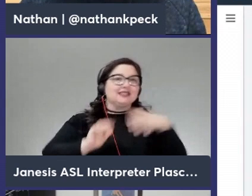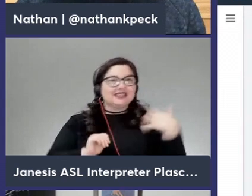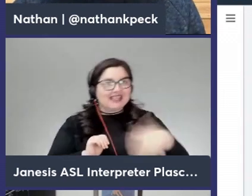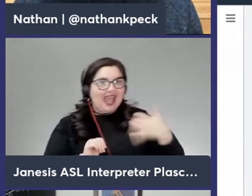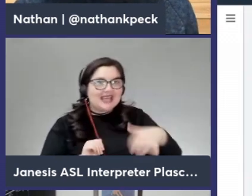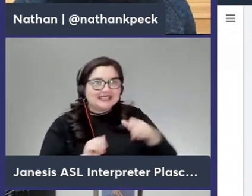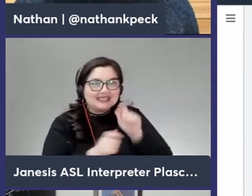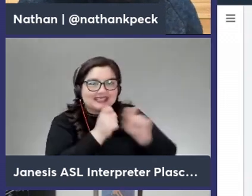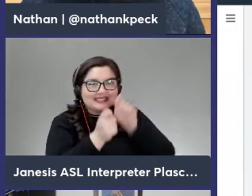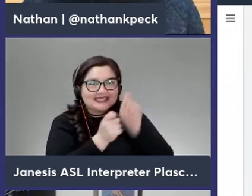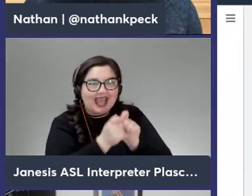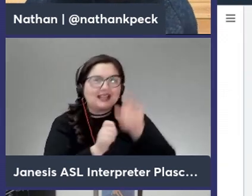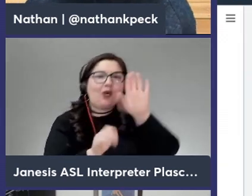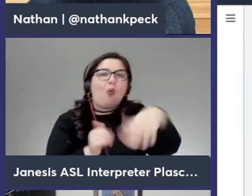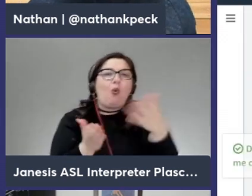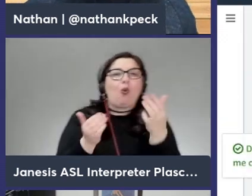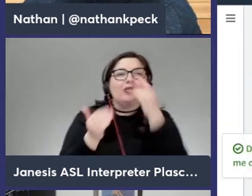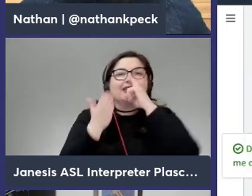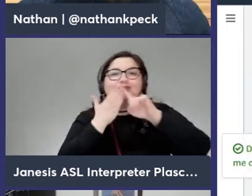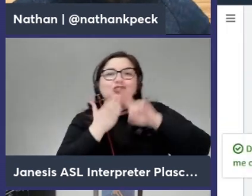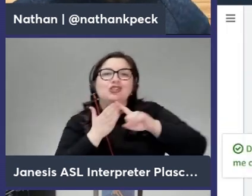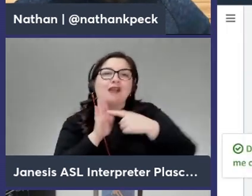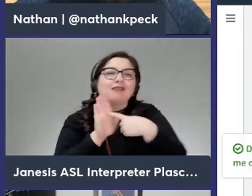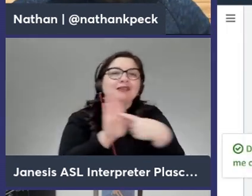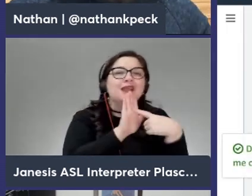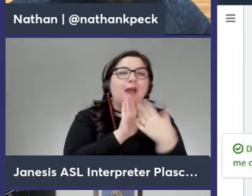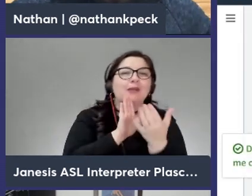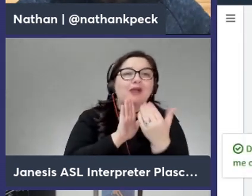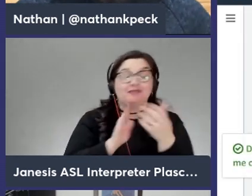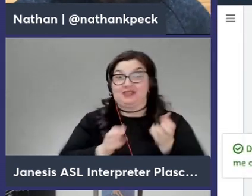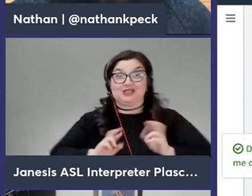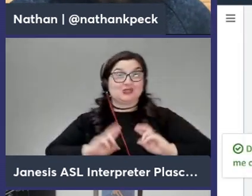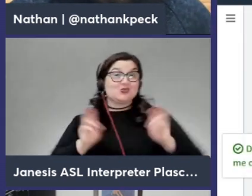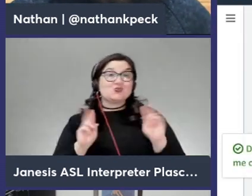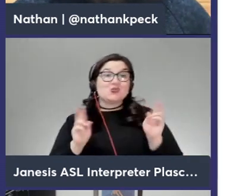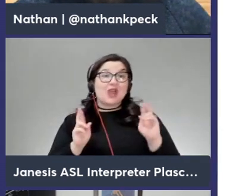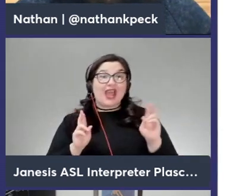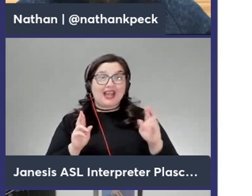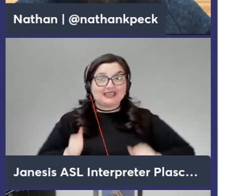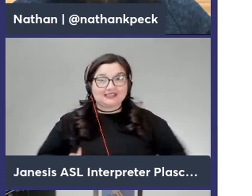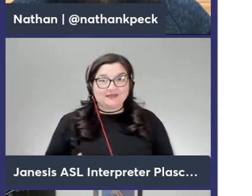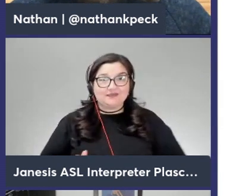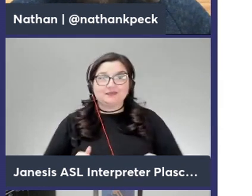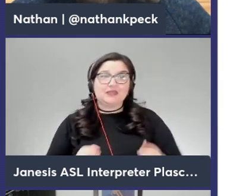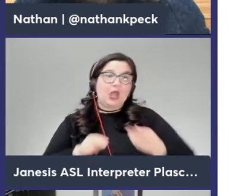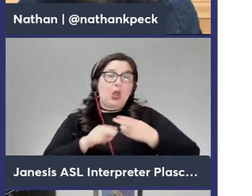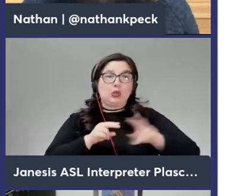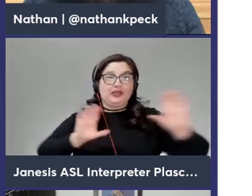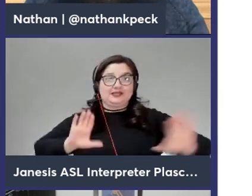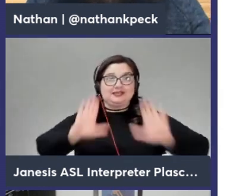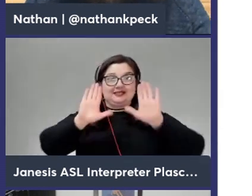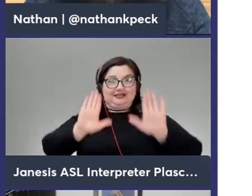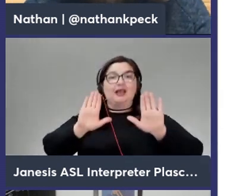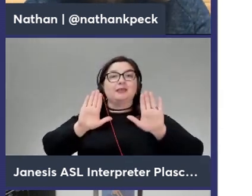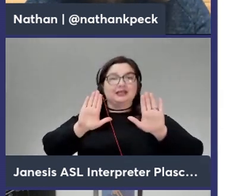How's the deployment process - Cool. Going? - Yeah. It's ready to go. So let's take a quick side by side look at how these things are,